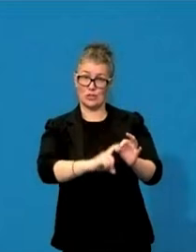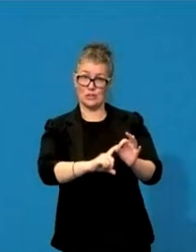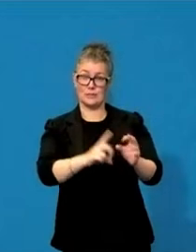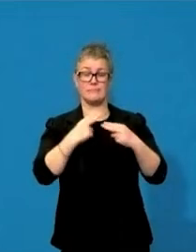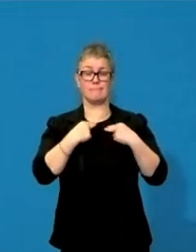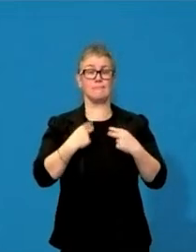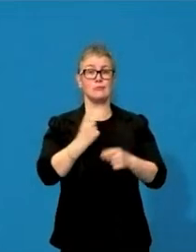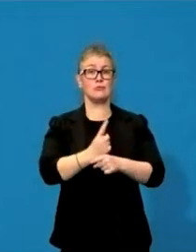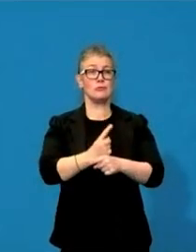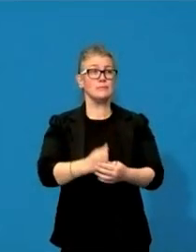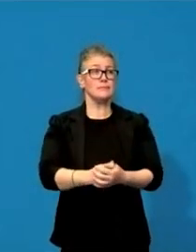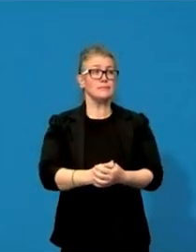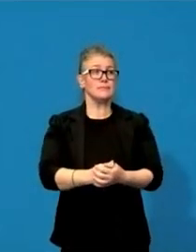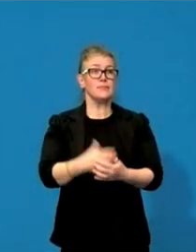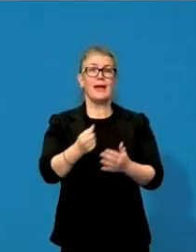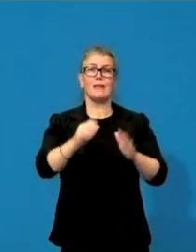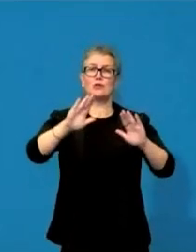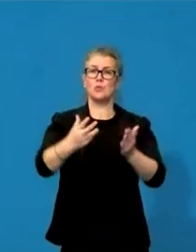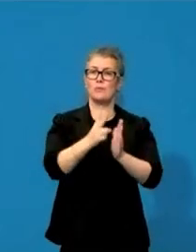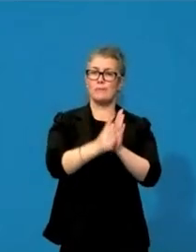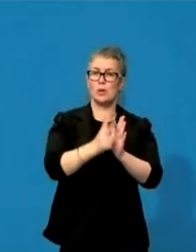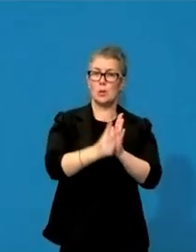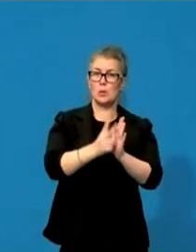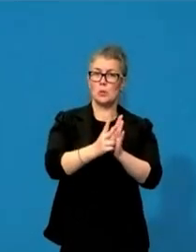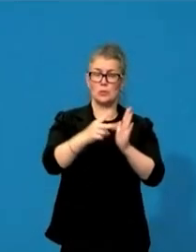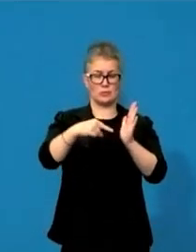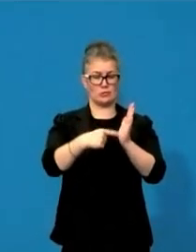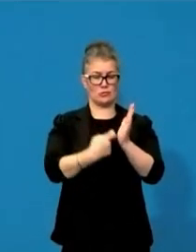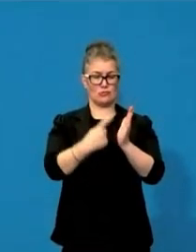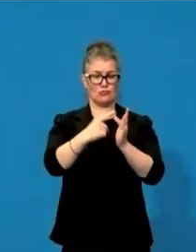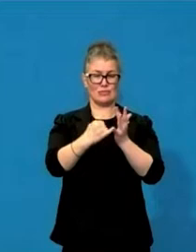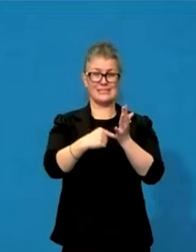a very short video to play of Tristan talking about his gardening business.